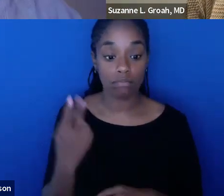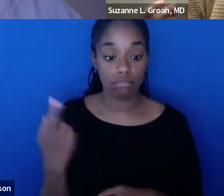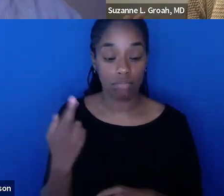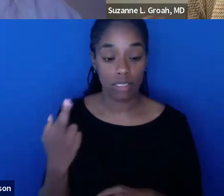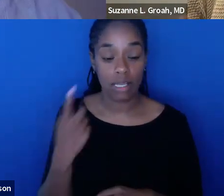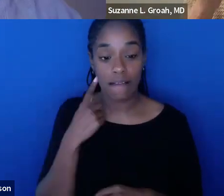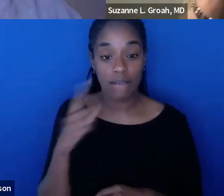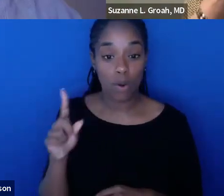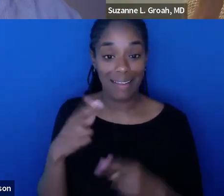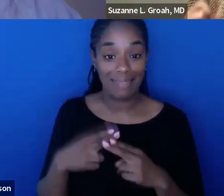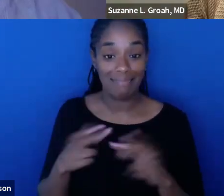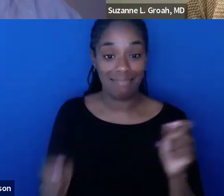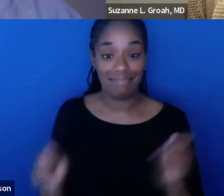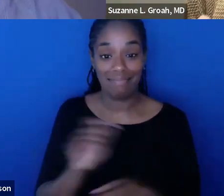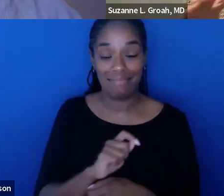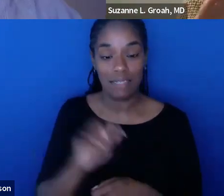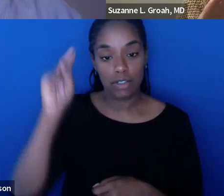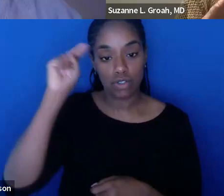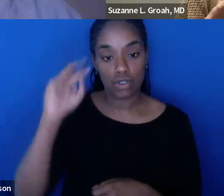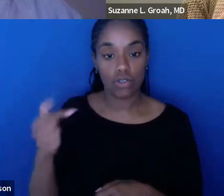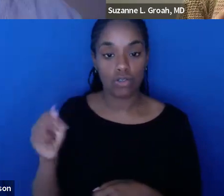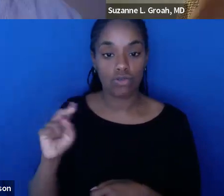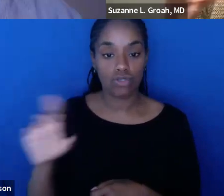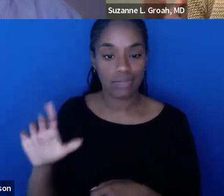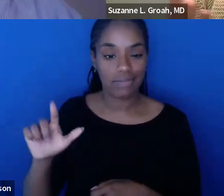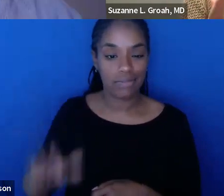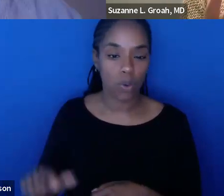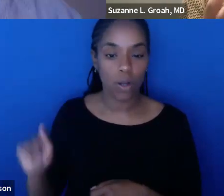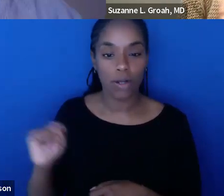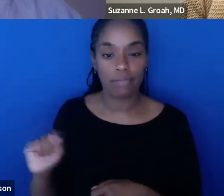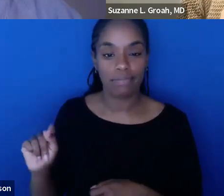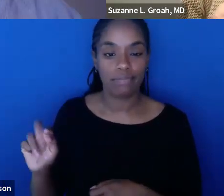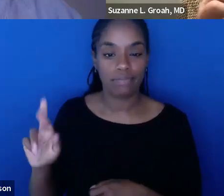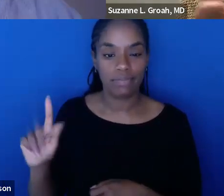change to neurogenic lower urinary tract dysfunction, was to better encompass everything that's involved.